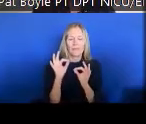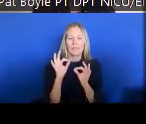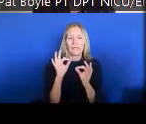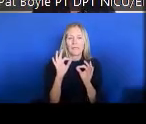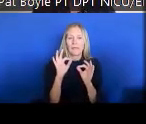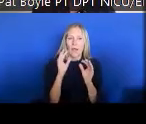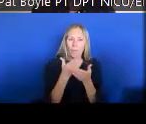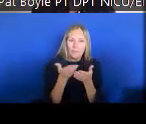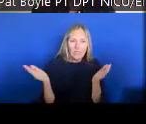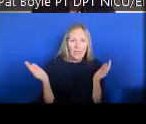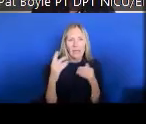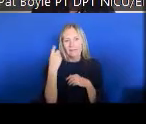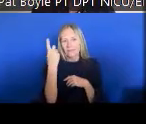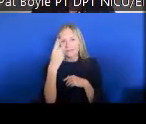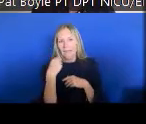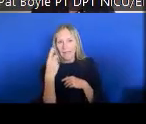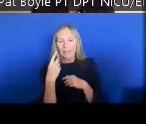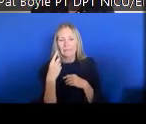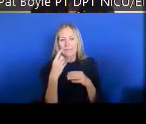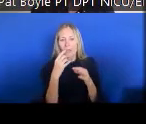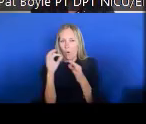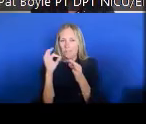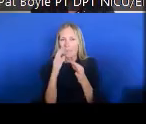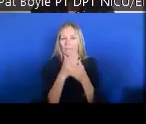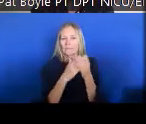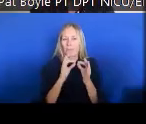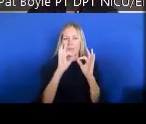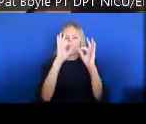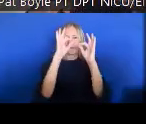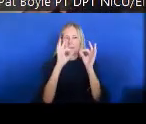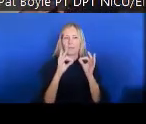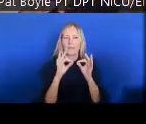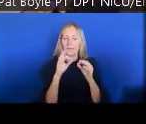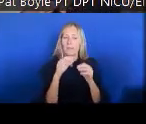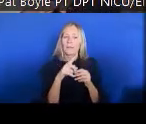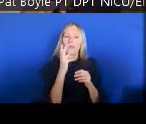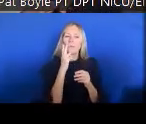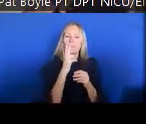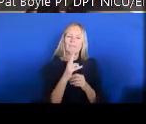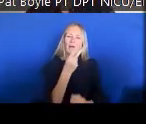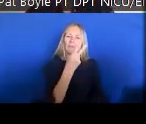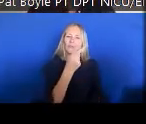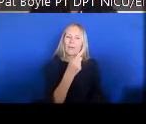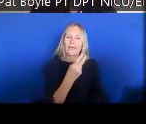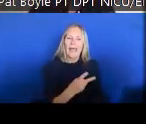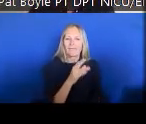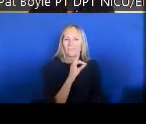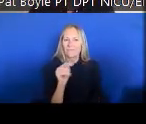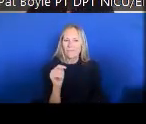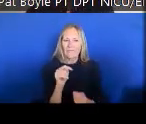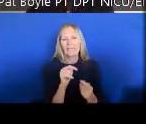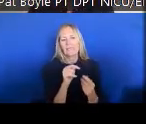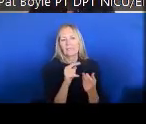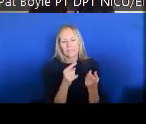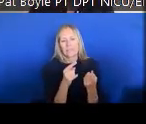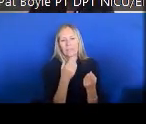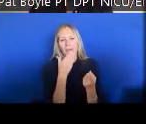vertically. They see between two and a half feet, it's best at like your eight to 12 inches, and they prefer humans. They